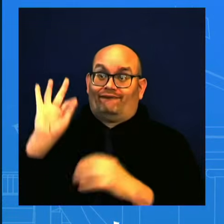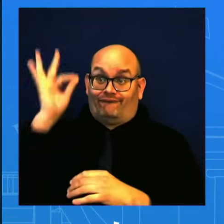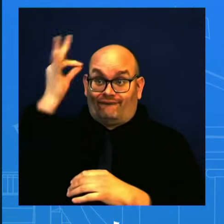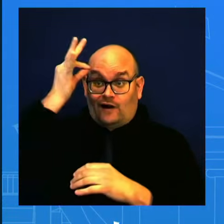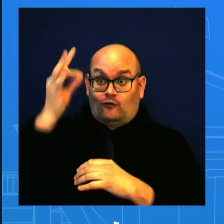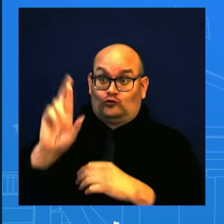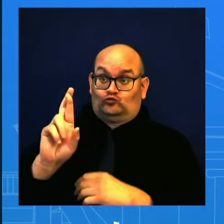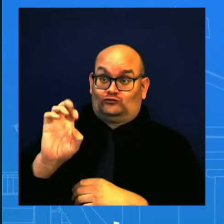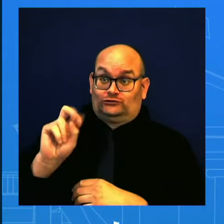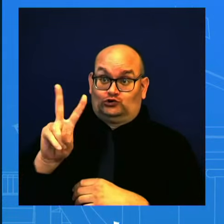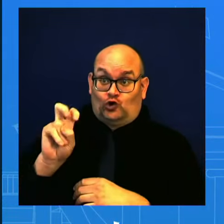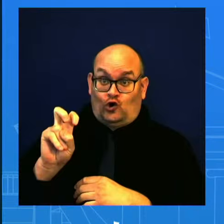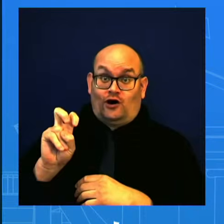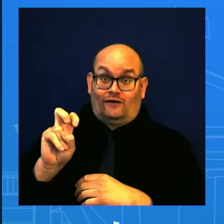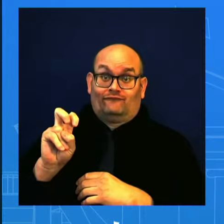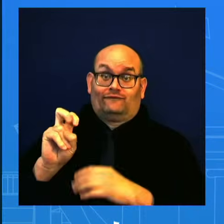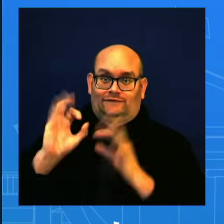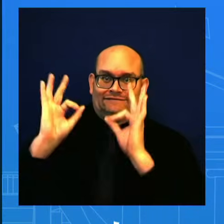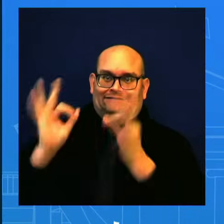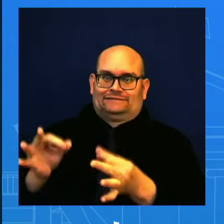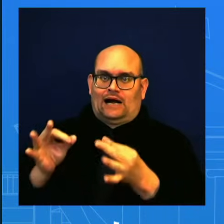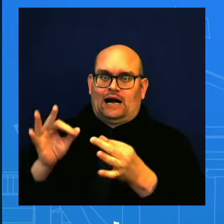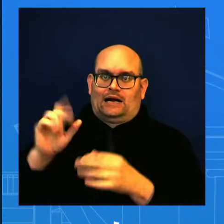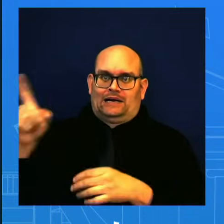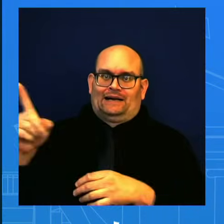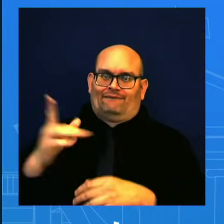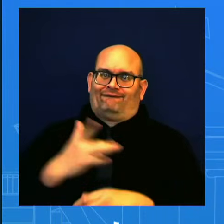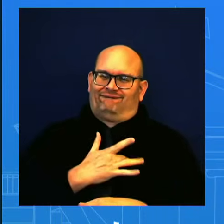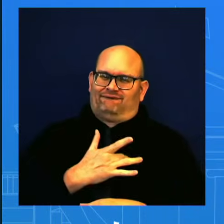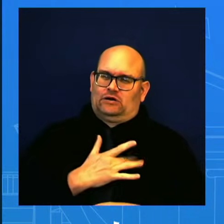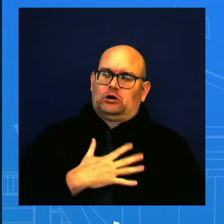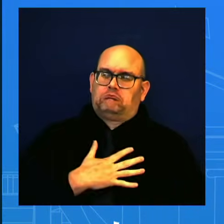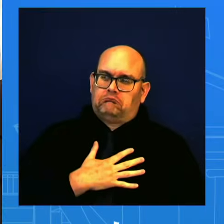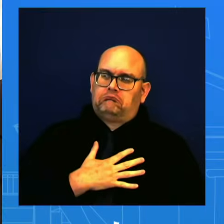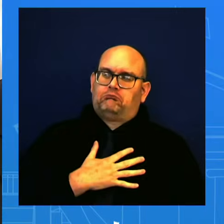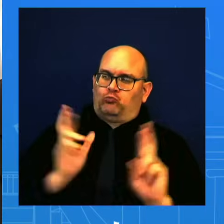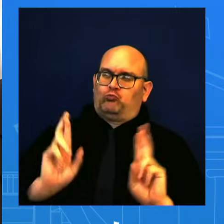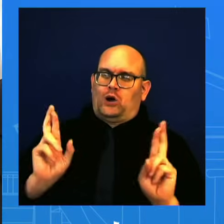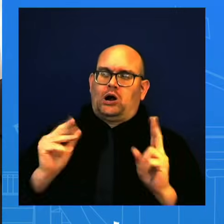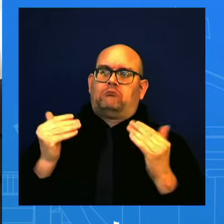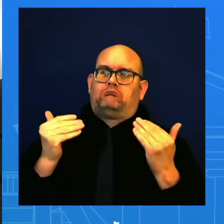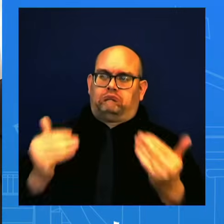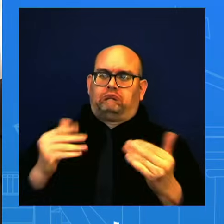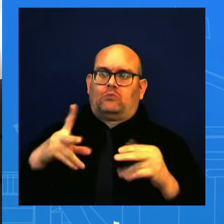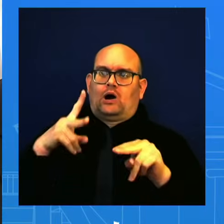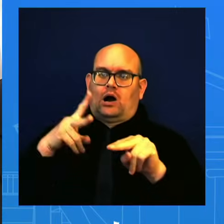as it's an ongoing law enforcement investigation. I -- I'll add this, that based on DOJ's ongoing investigation,